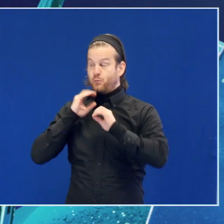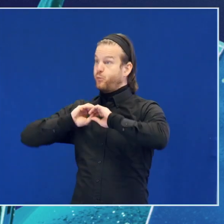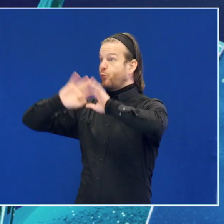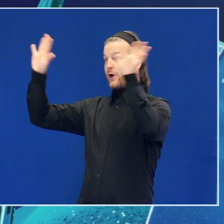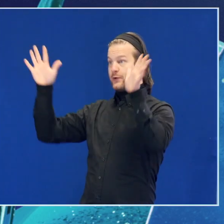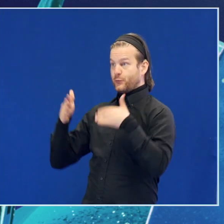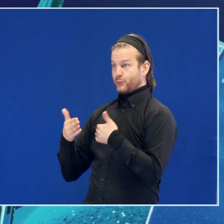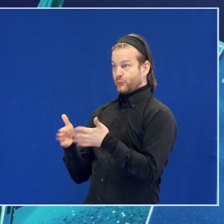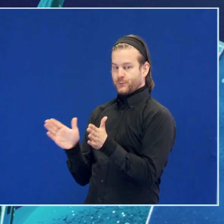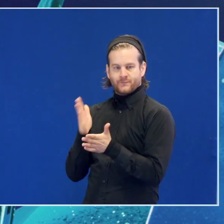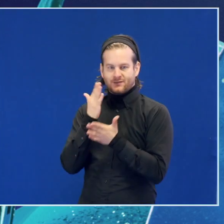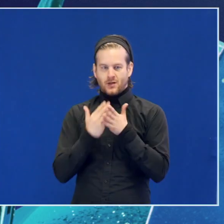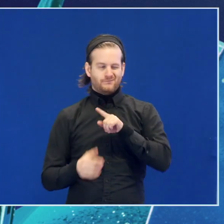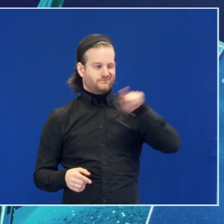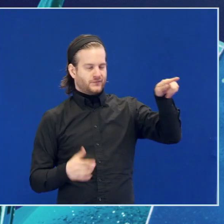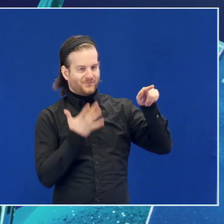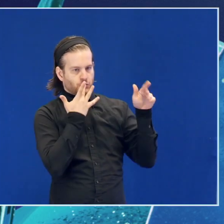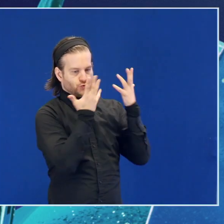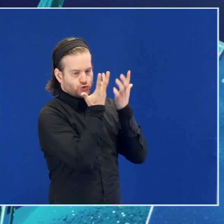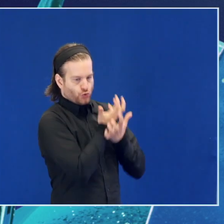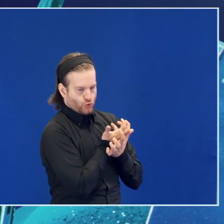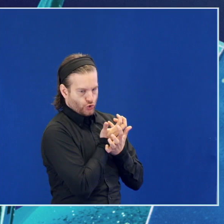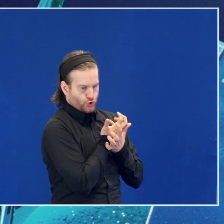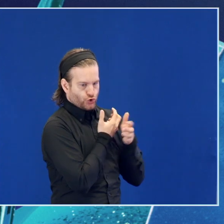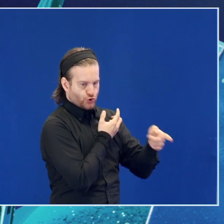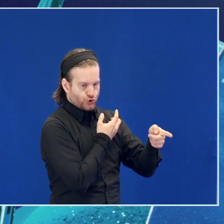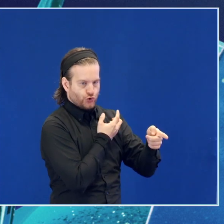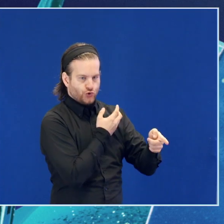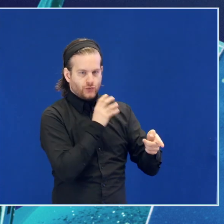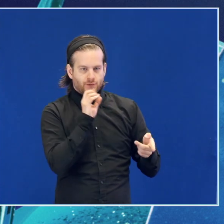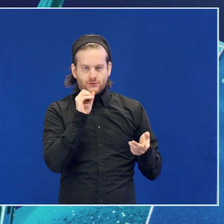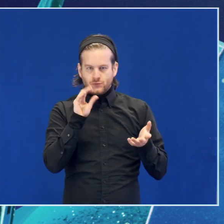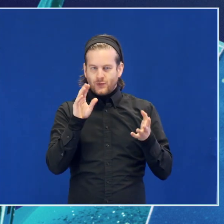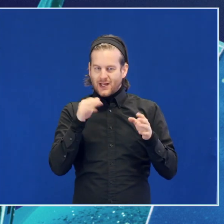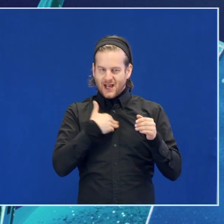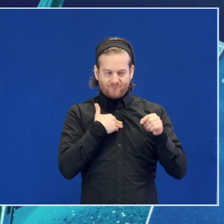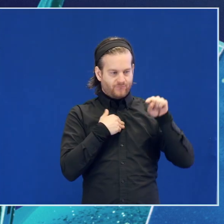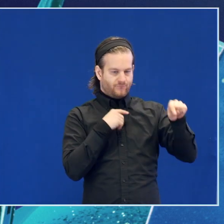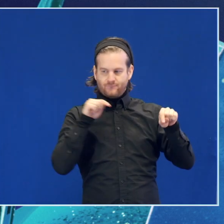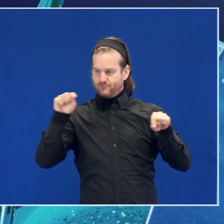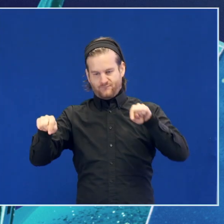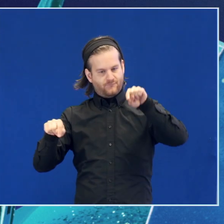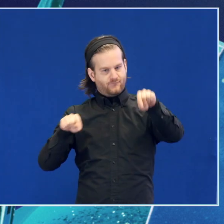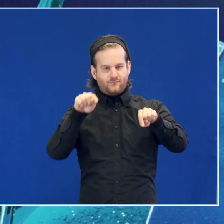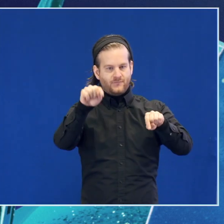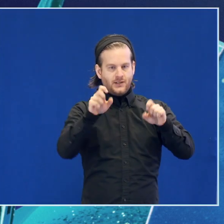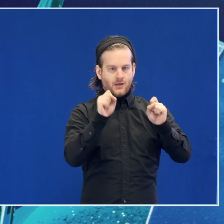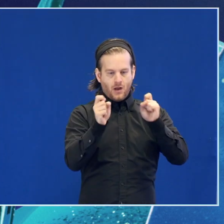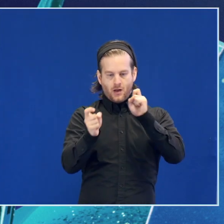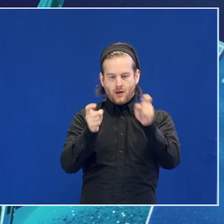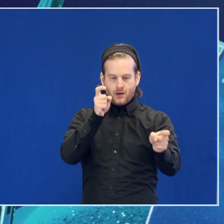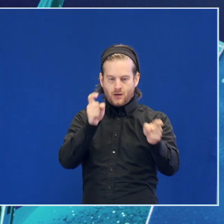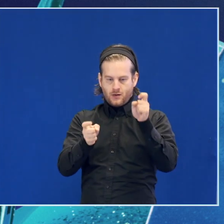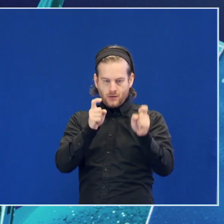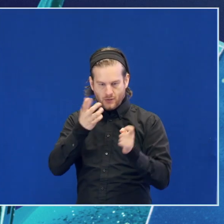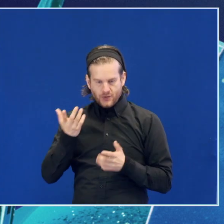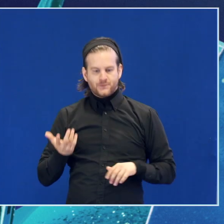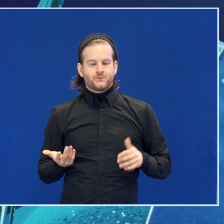and that's where they're going to be their most productive. And having adjustable and ergonomic furniture, that is also really helpful.